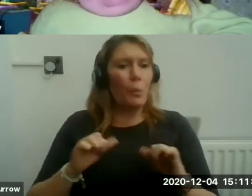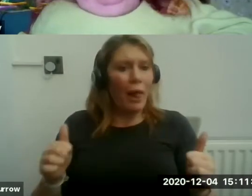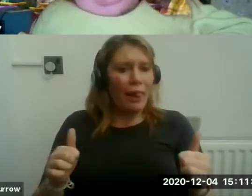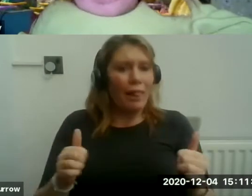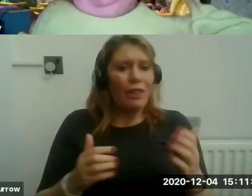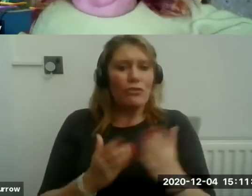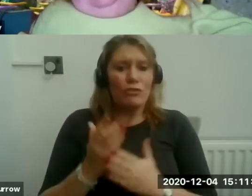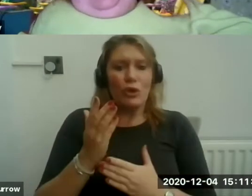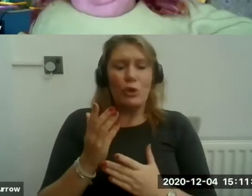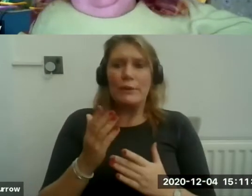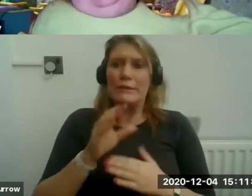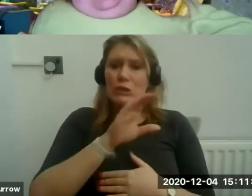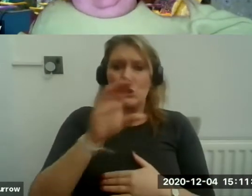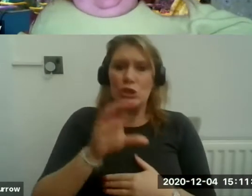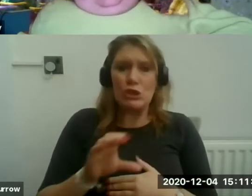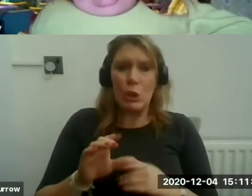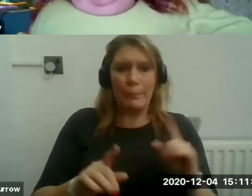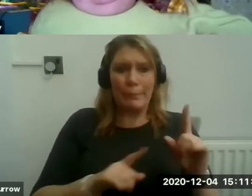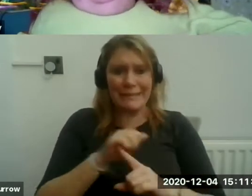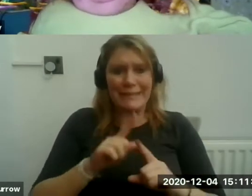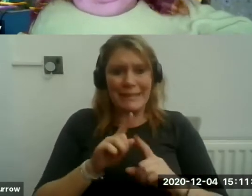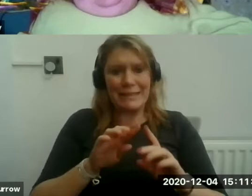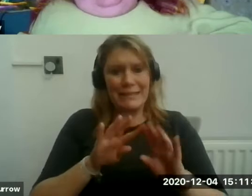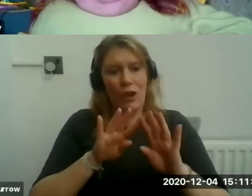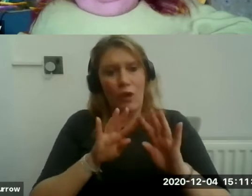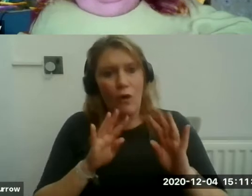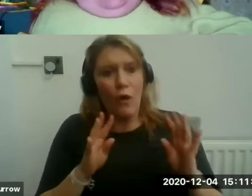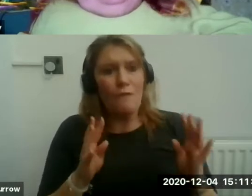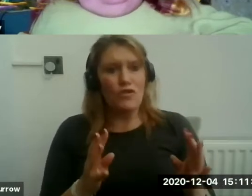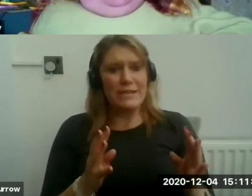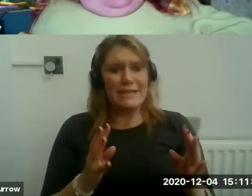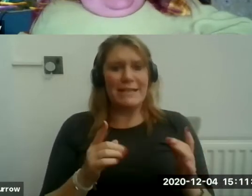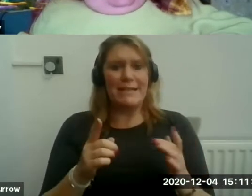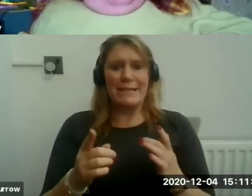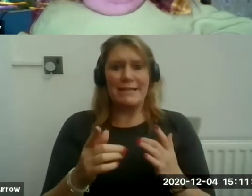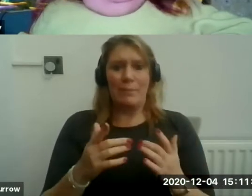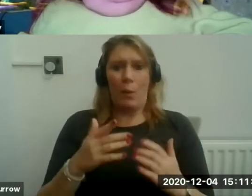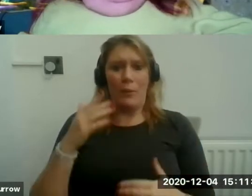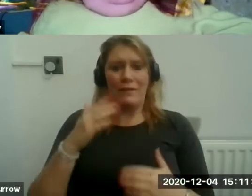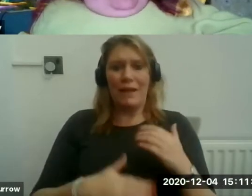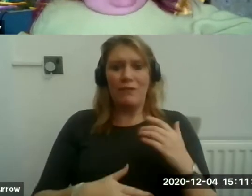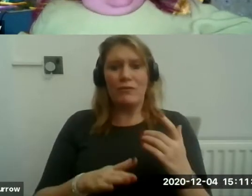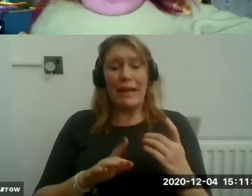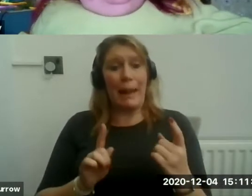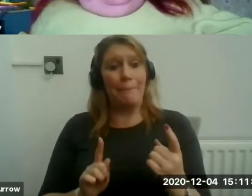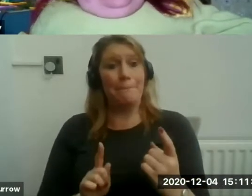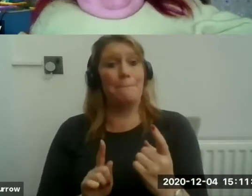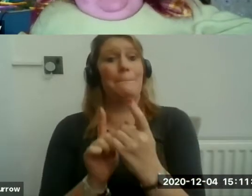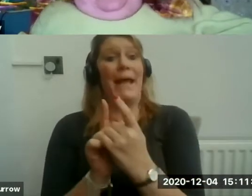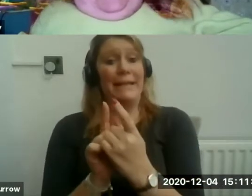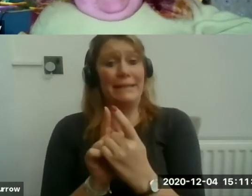actually worked together although we had always hit it off and used to find each other at various conferences and have